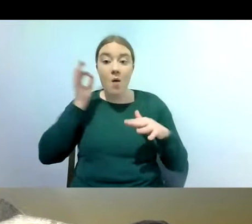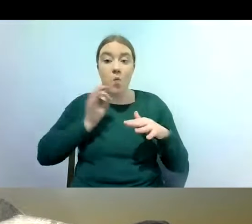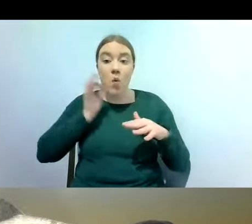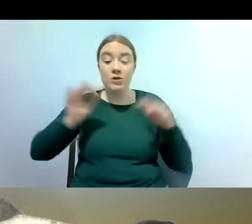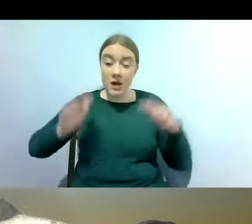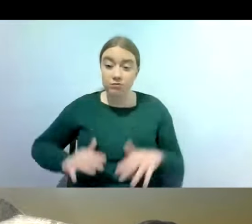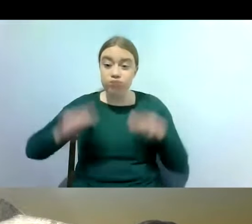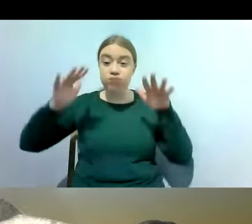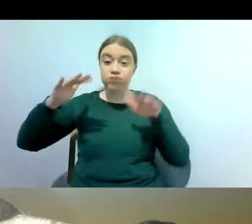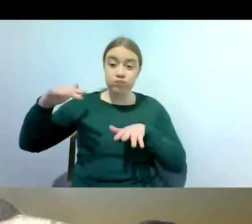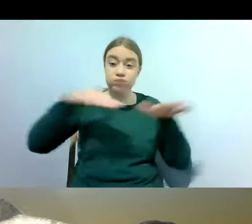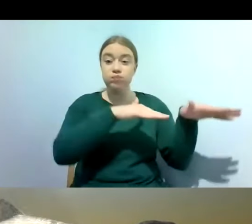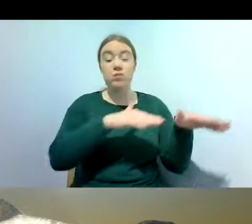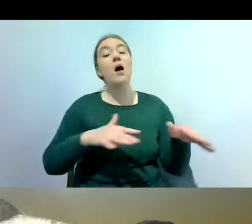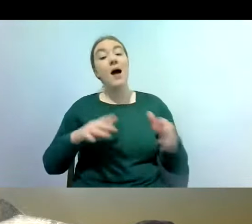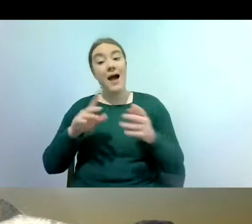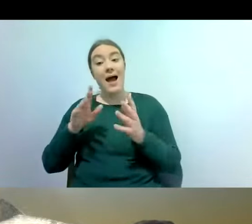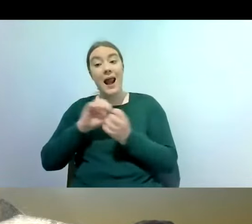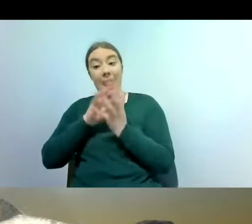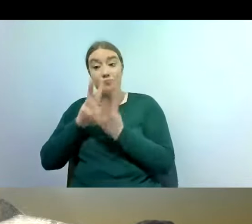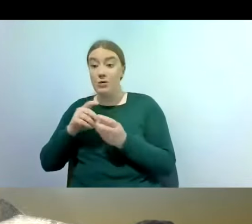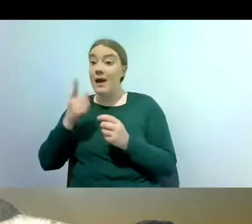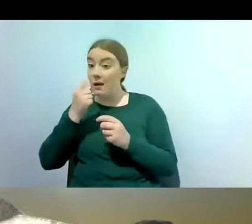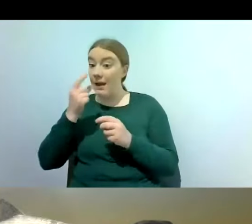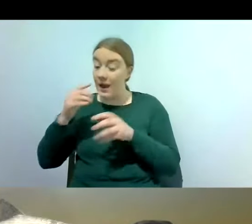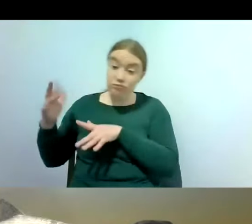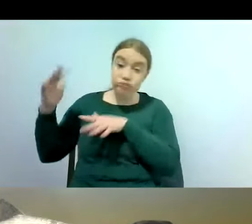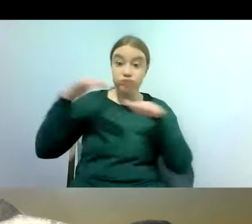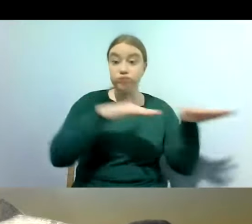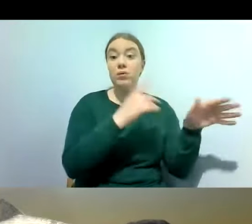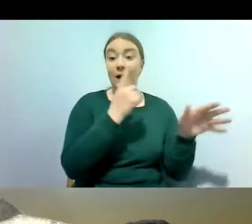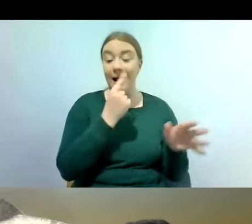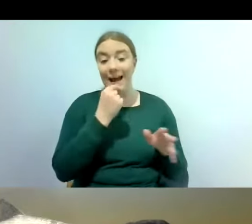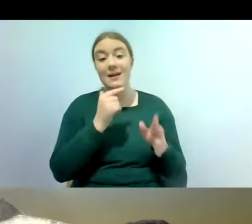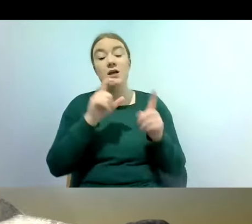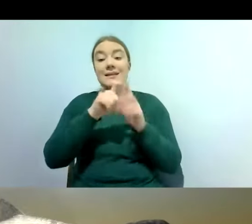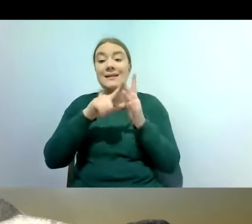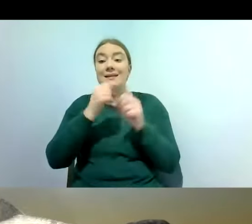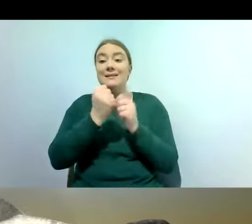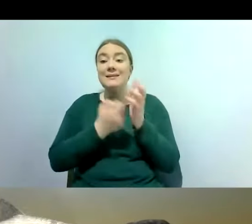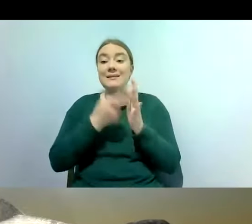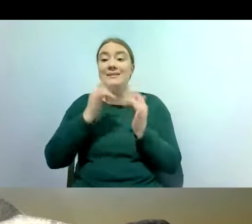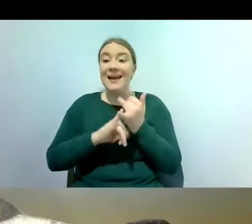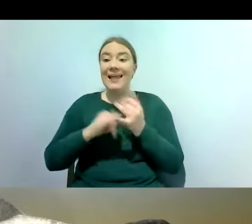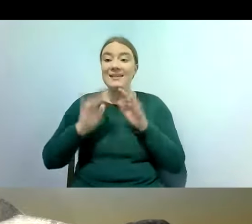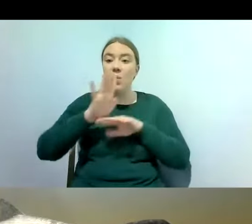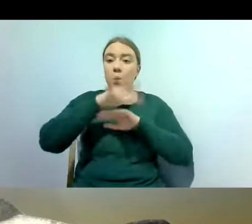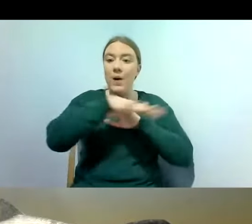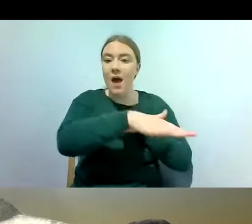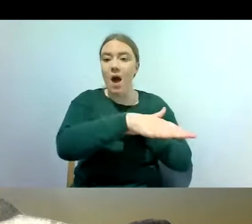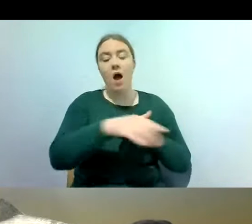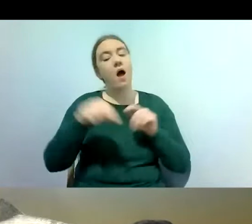and just to give you an example at diglis where there was 40 passage of sea lamprey